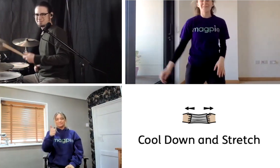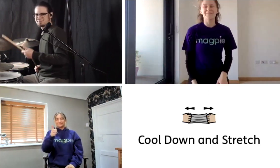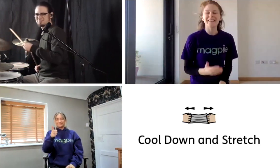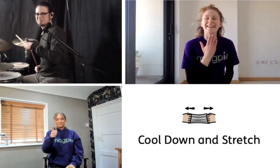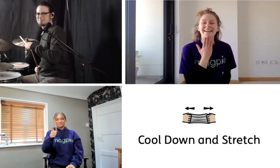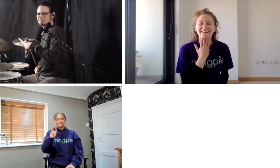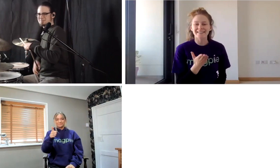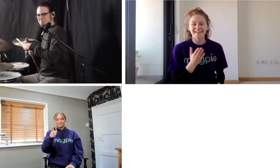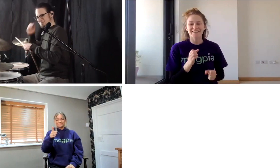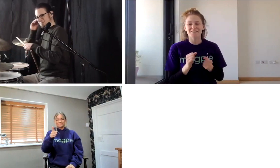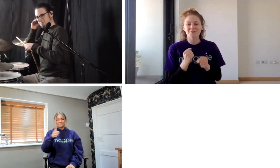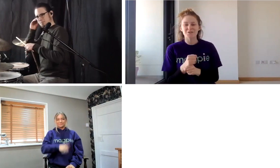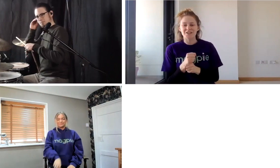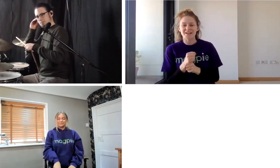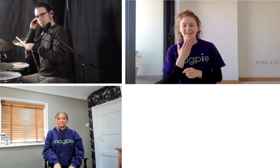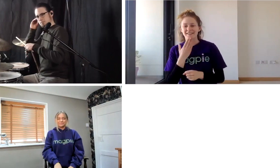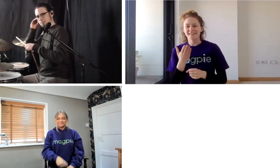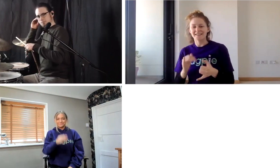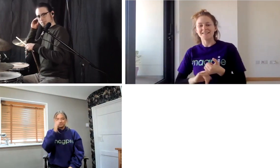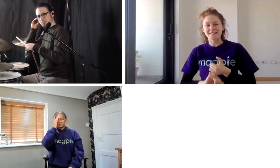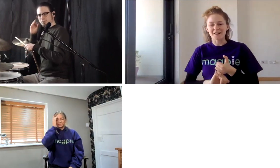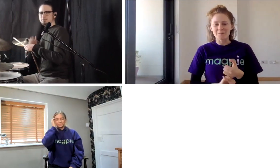brilliant thank you georgia and thank you simon